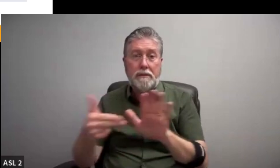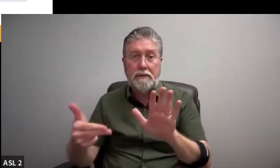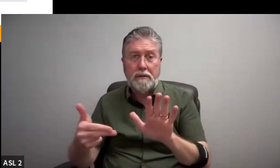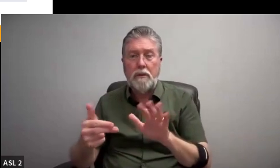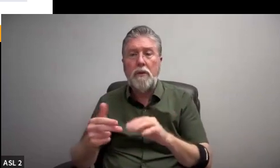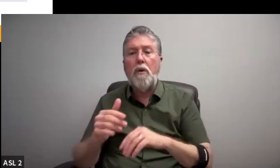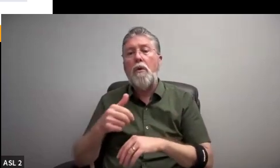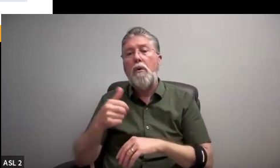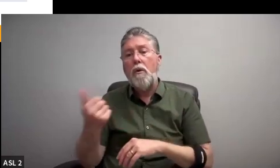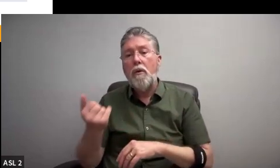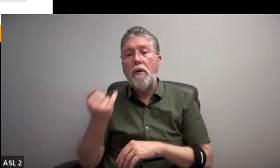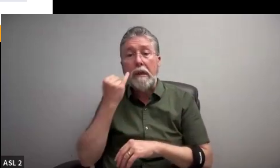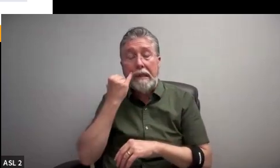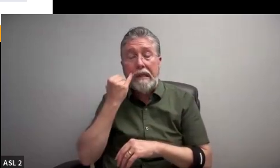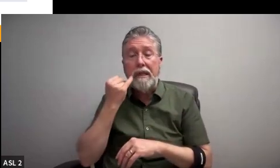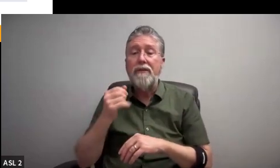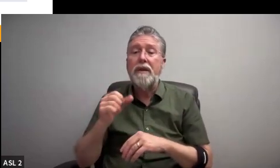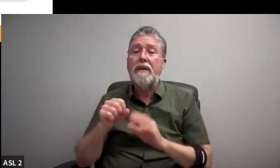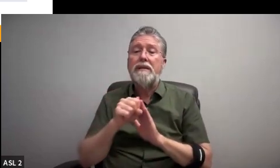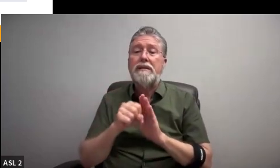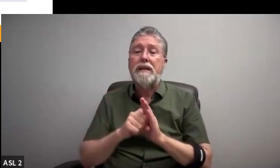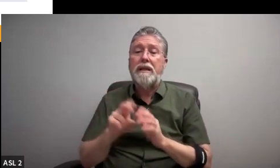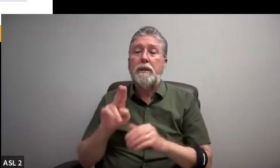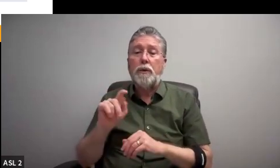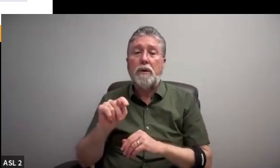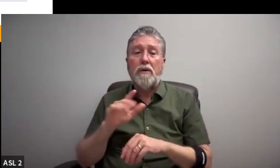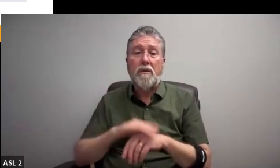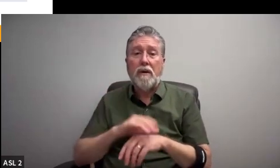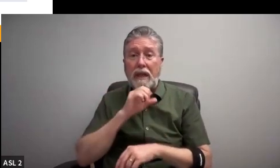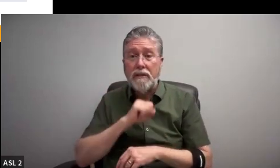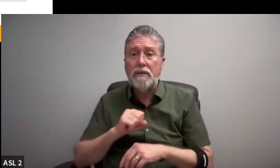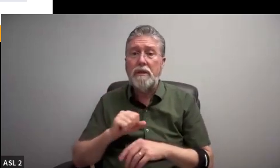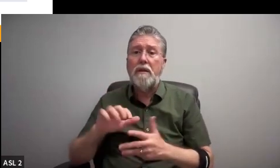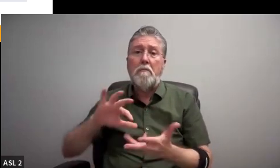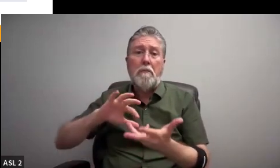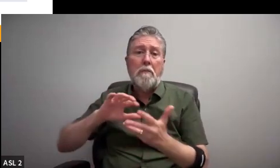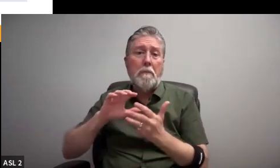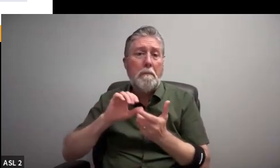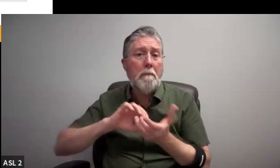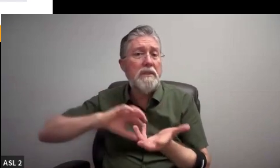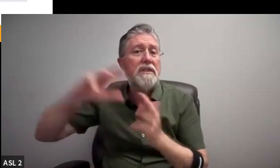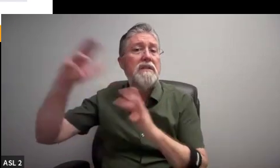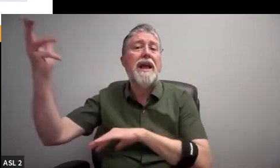or if a state unit on aging is exercising major disaster declaration flexibilities